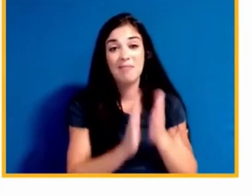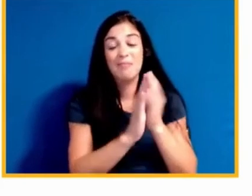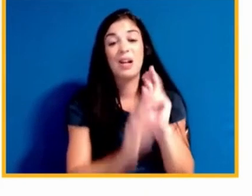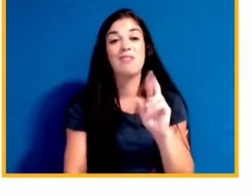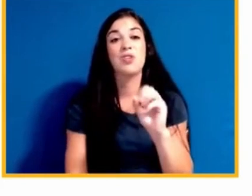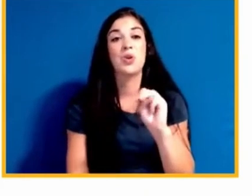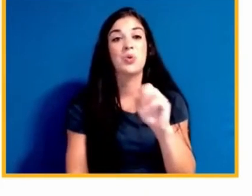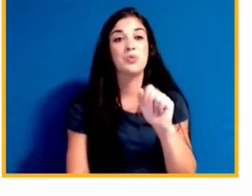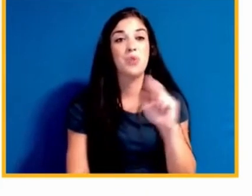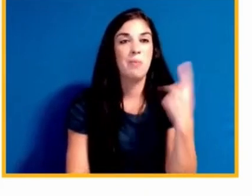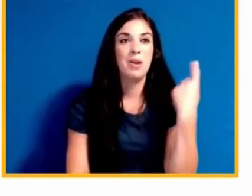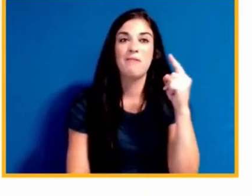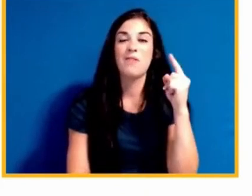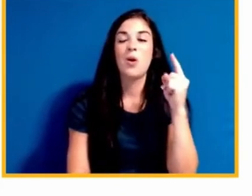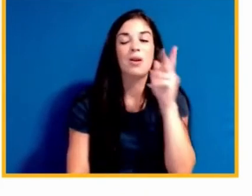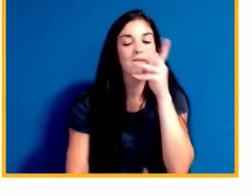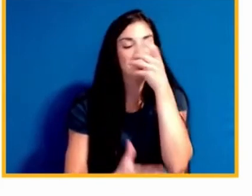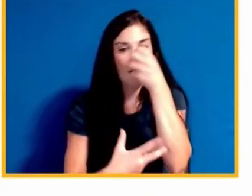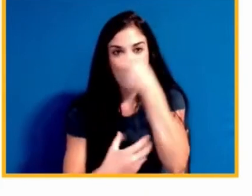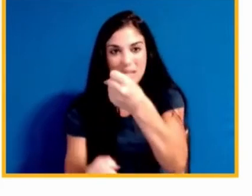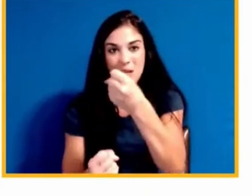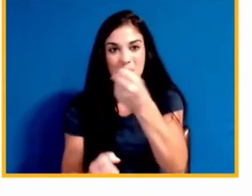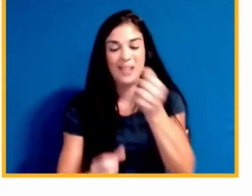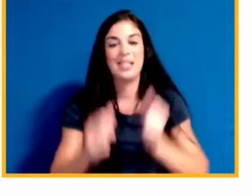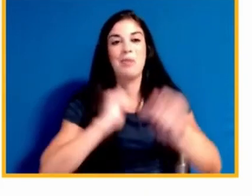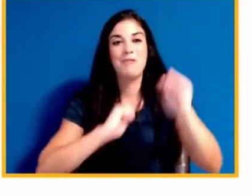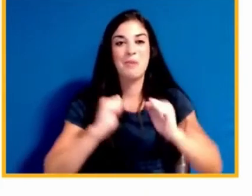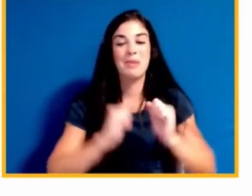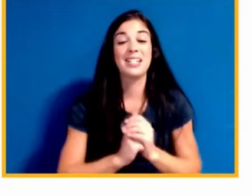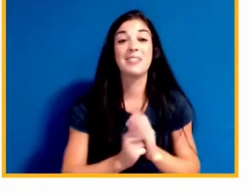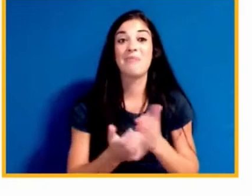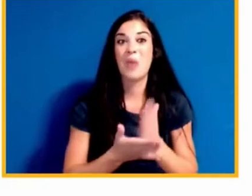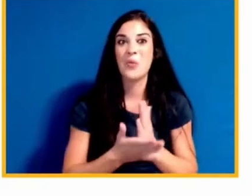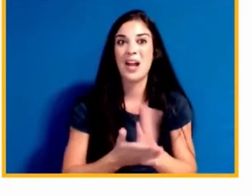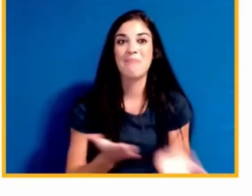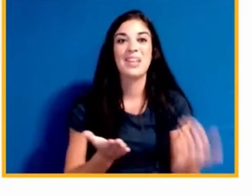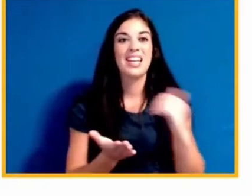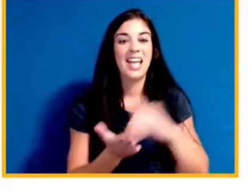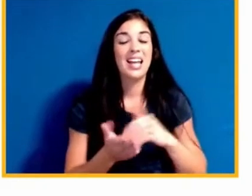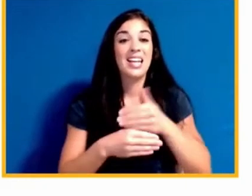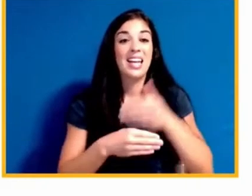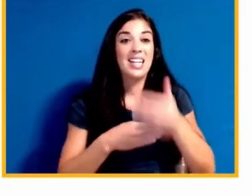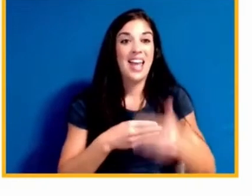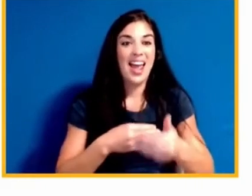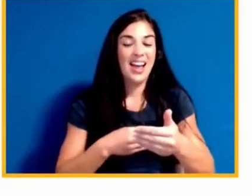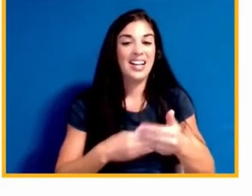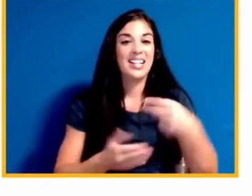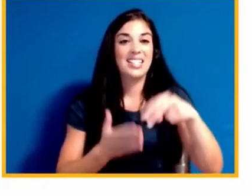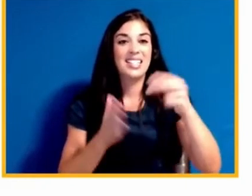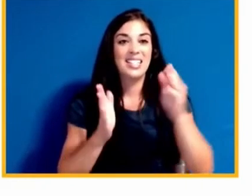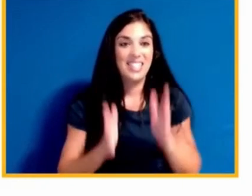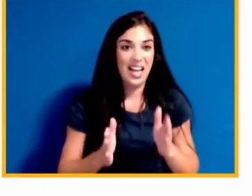for that absolutely mesmerizing performance. All right, well, let's get on to our next dancer who has